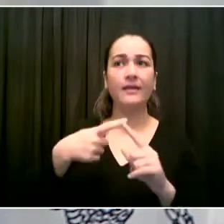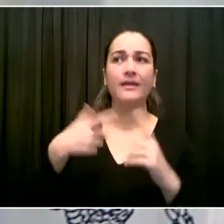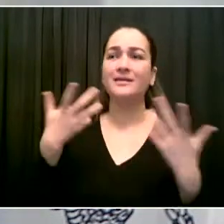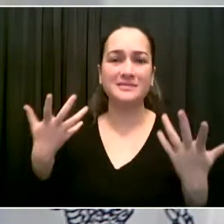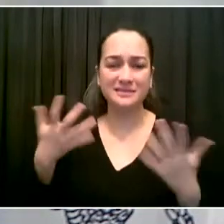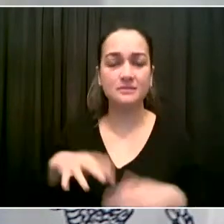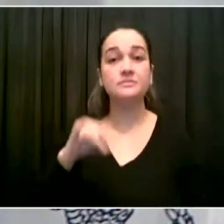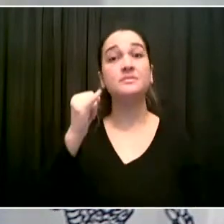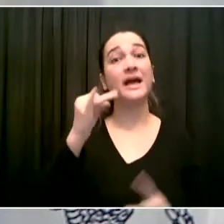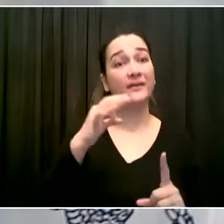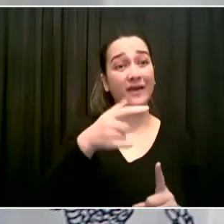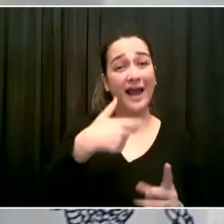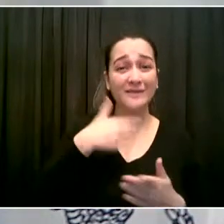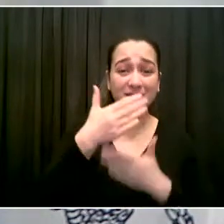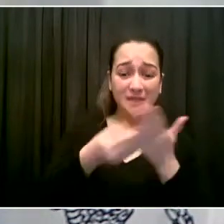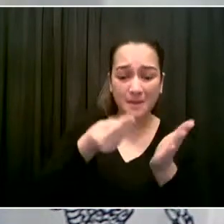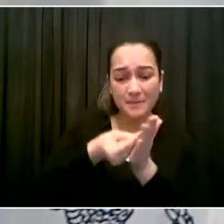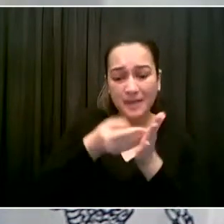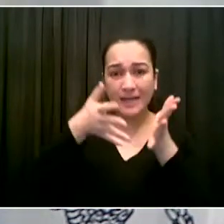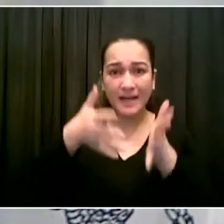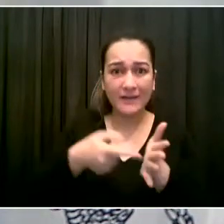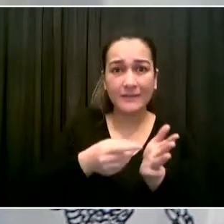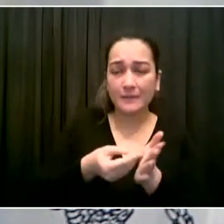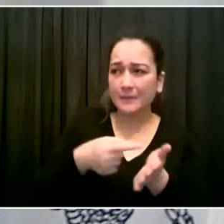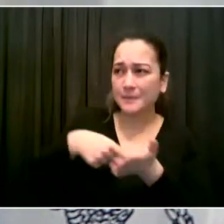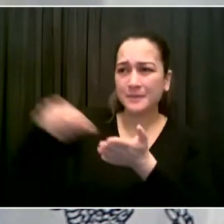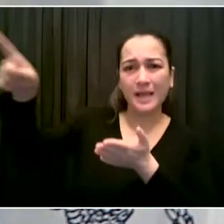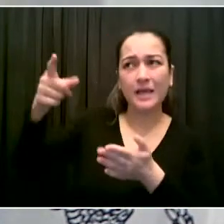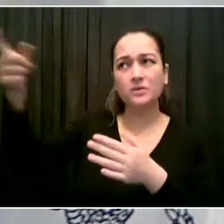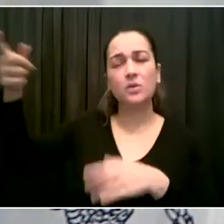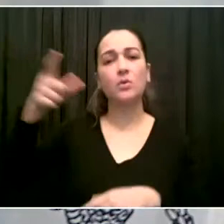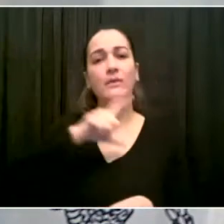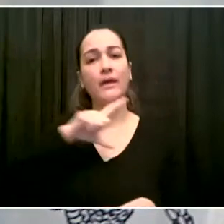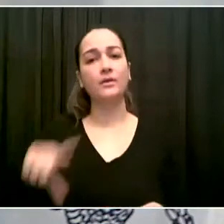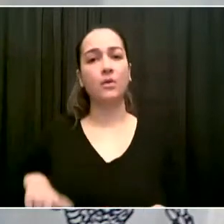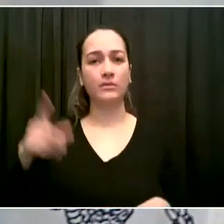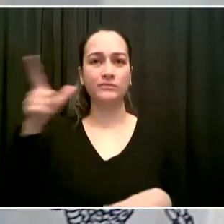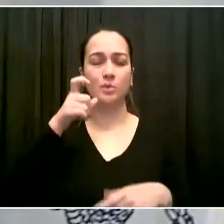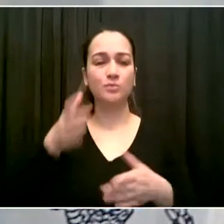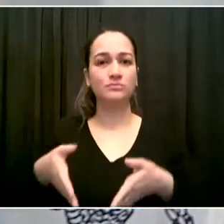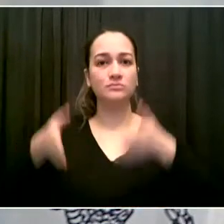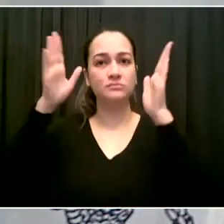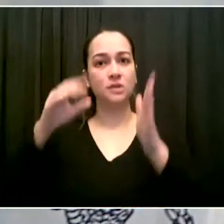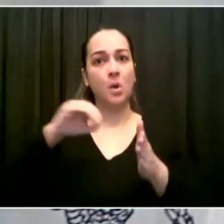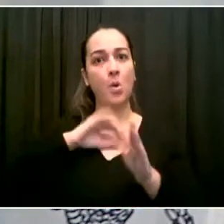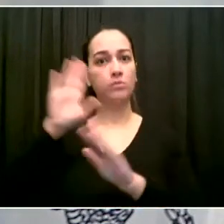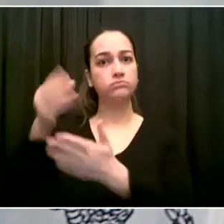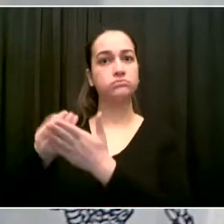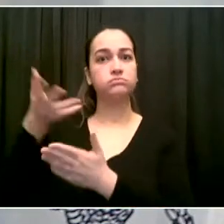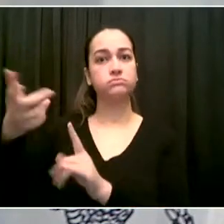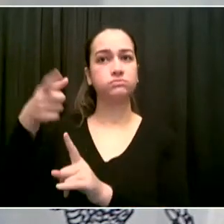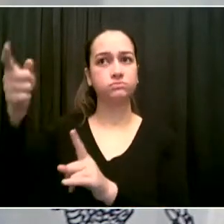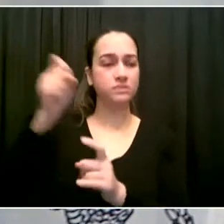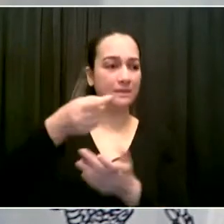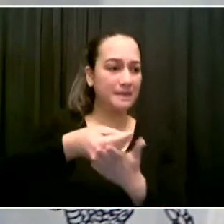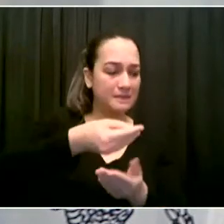BUT IF YOU CAN'T PAY YOU CAN'T PAY I WANT TO MAKE SURE PEOPLE STAY IN THEIR APARTMENT SO KEEPING THE